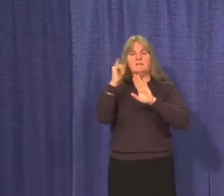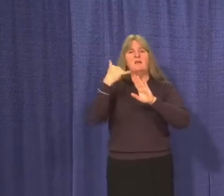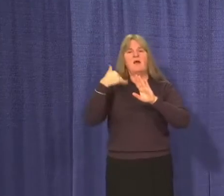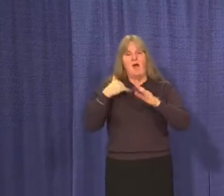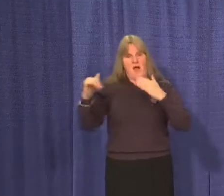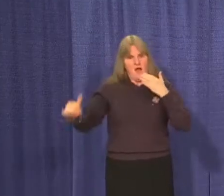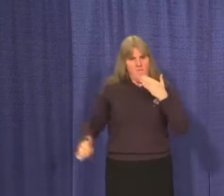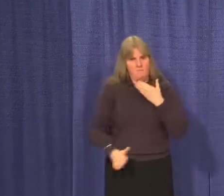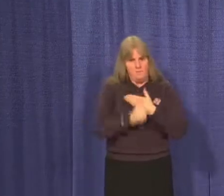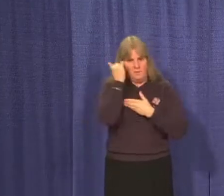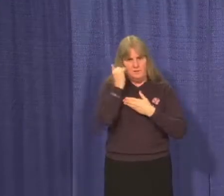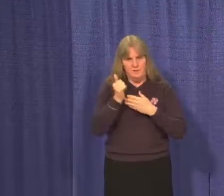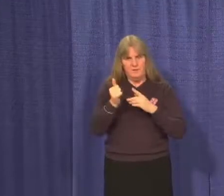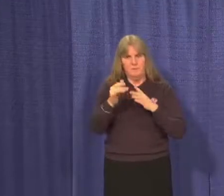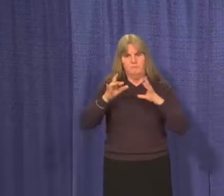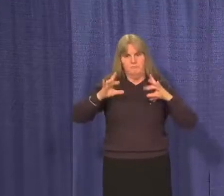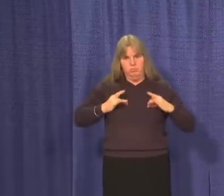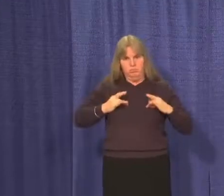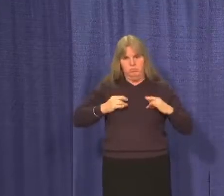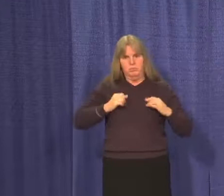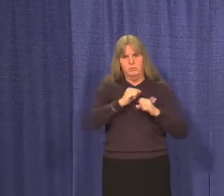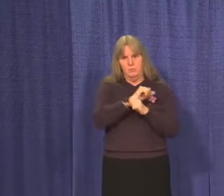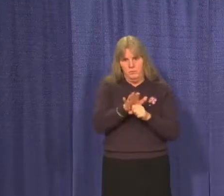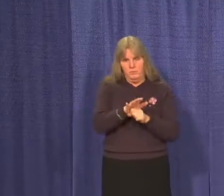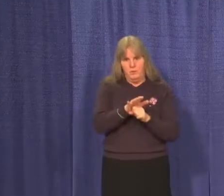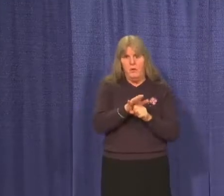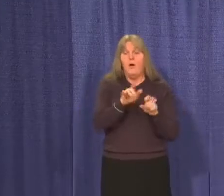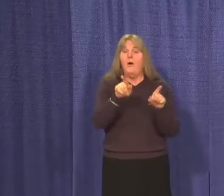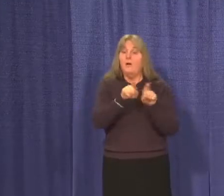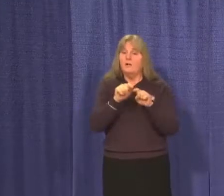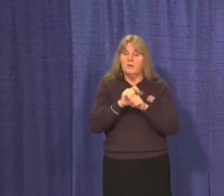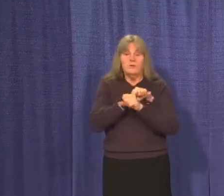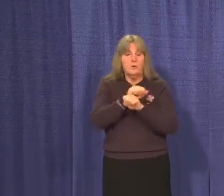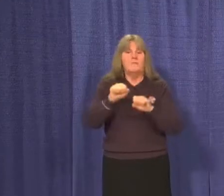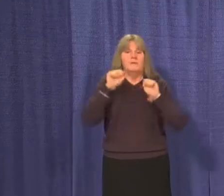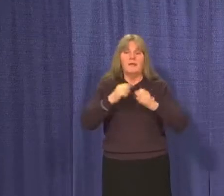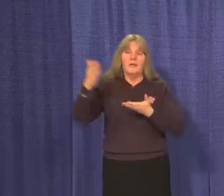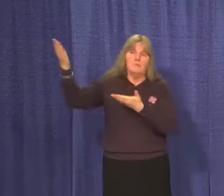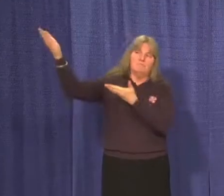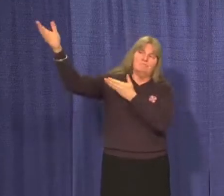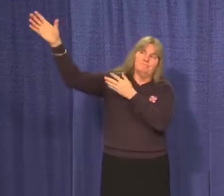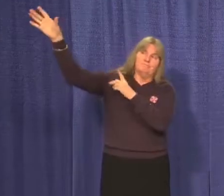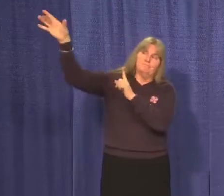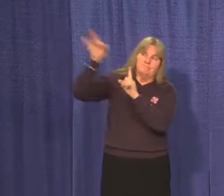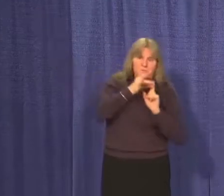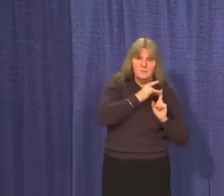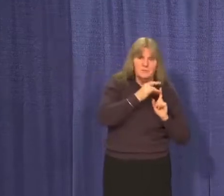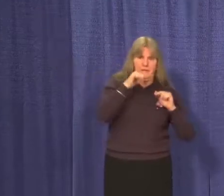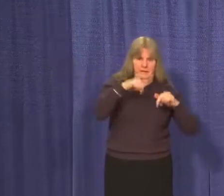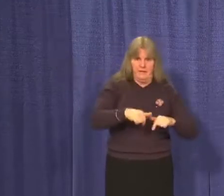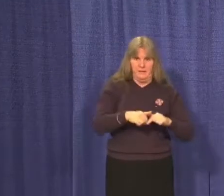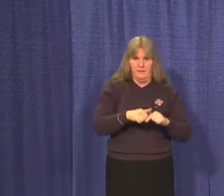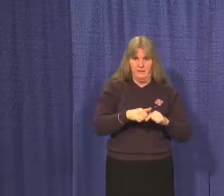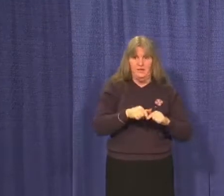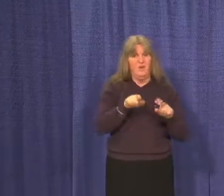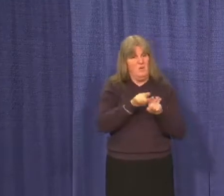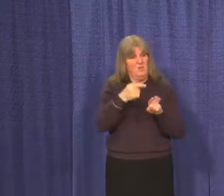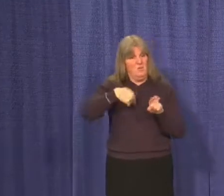high, as is the risk of importing the virus and we know how contagious this virus can be